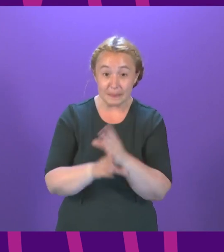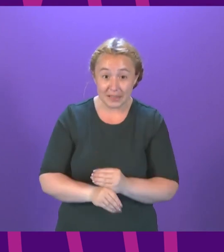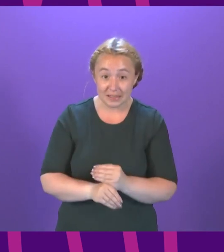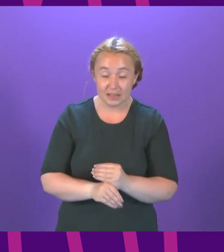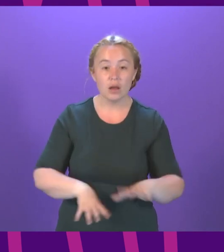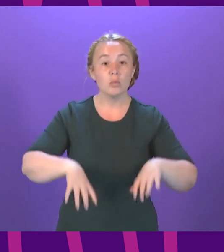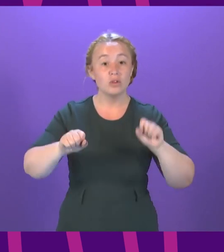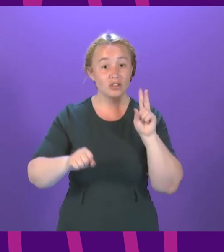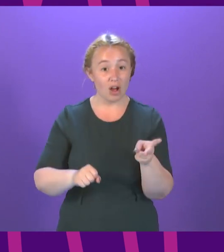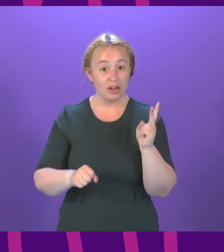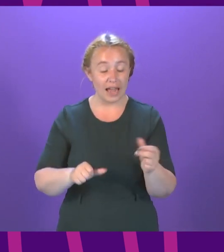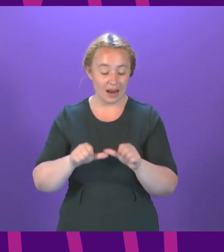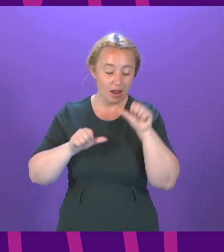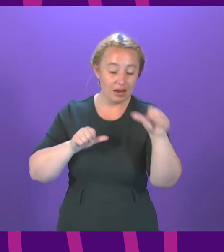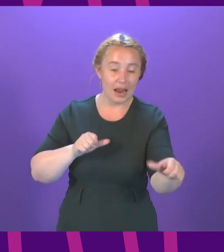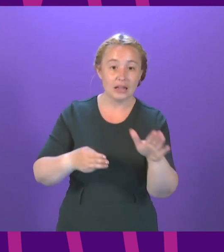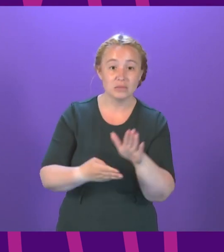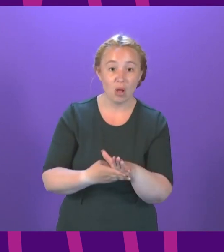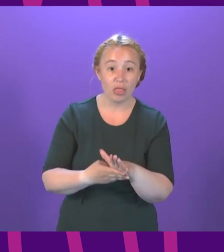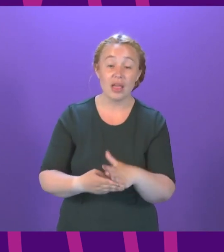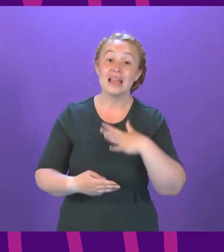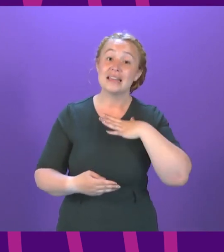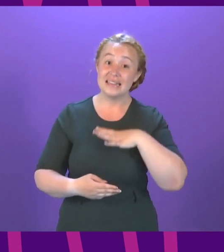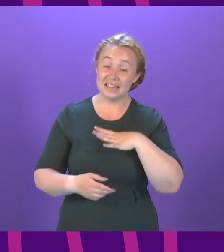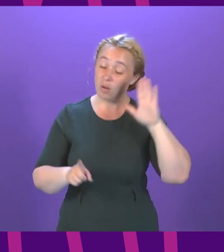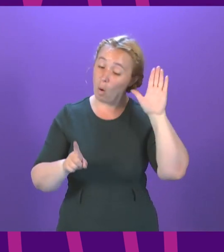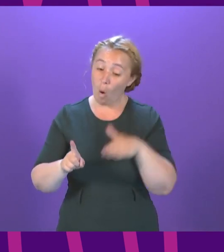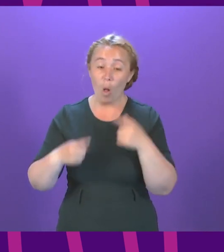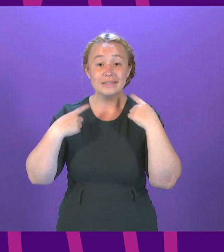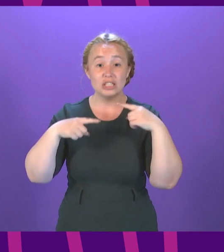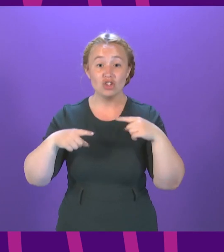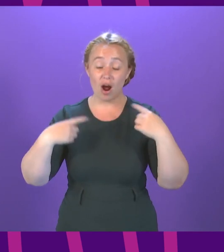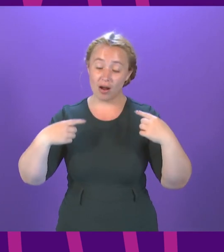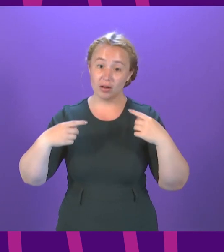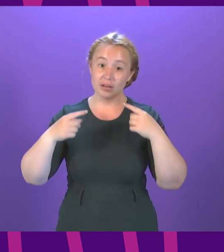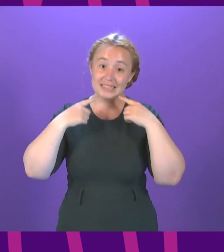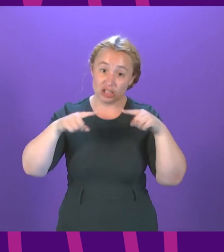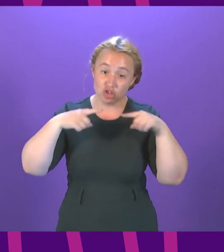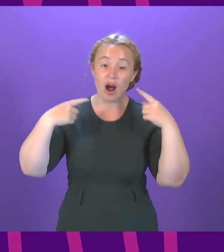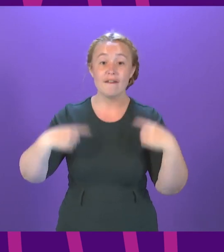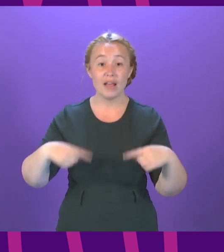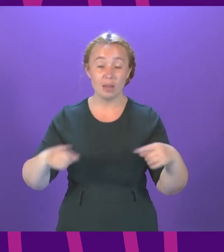in a month’s time. However, qualified teachers across Scotland are discovering that they will